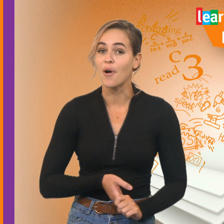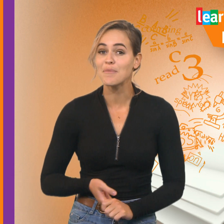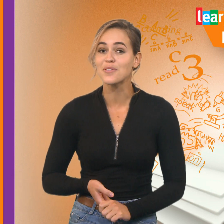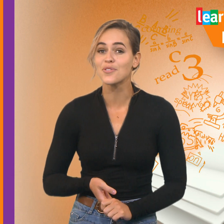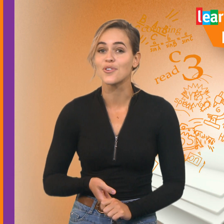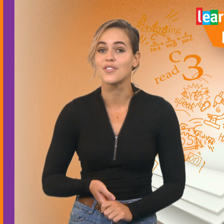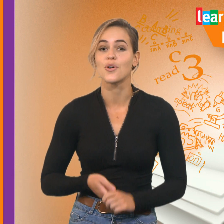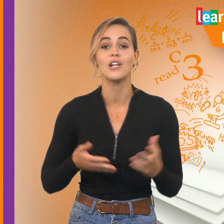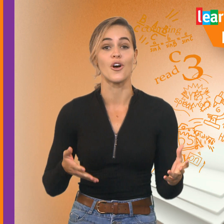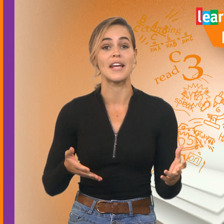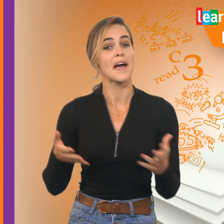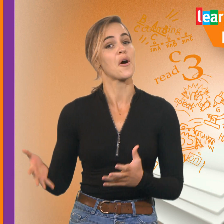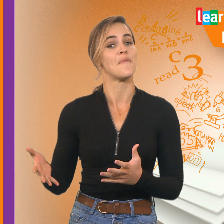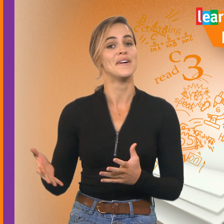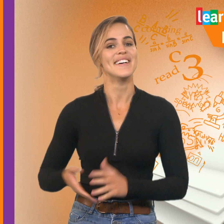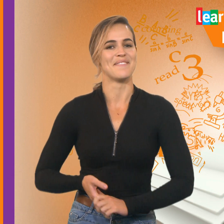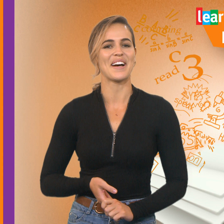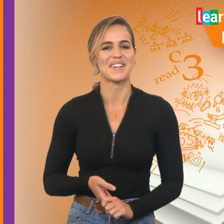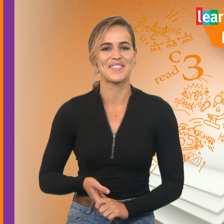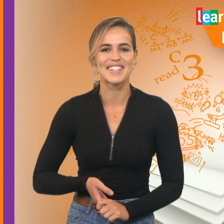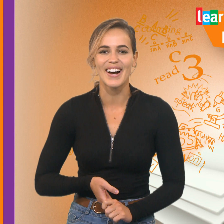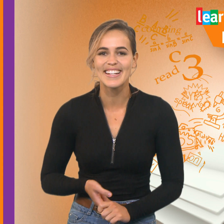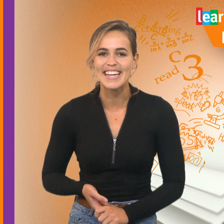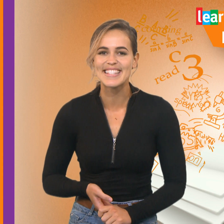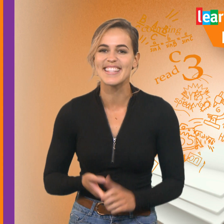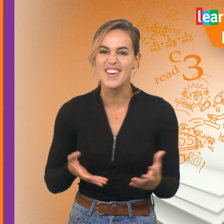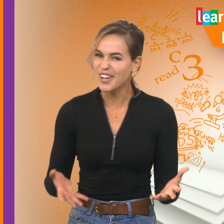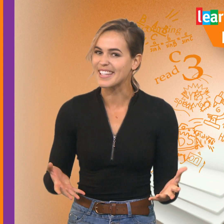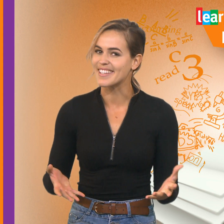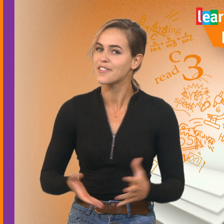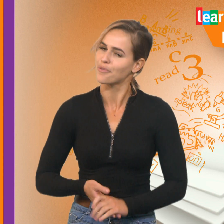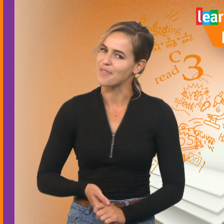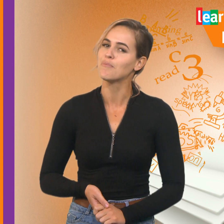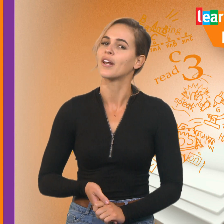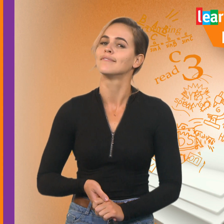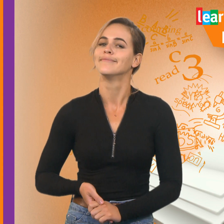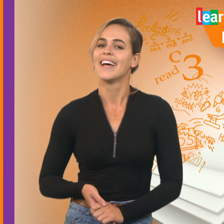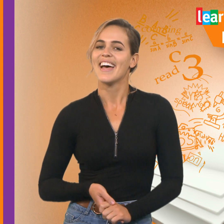for primary school students who are learning at home. And my job, is to guide kids in the early years through their morning.